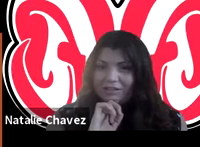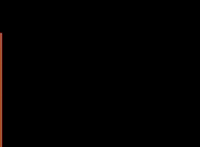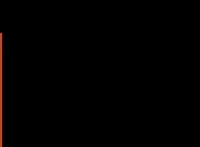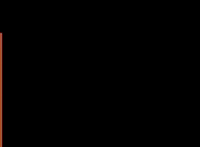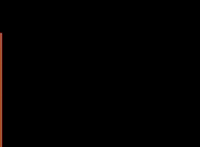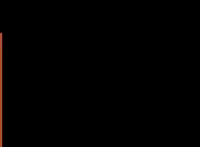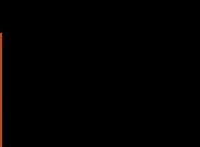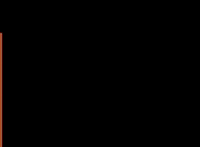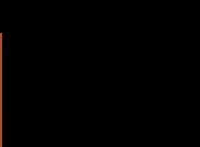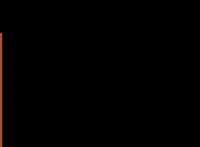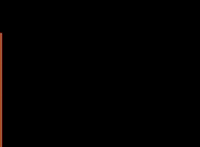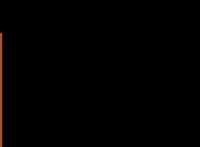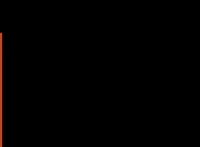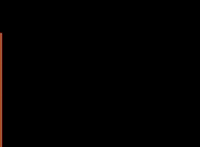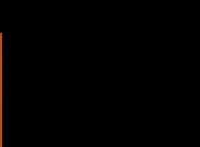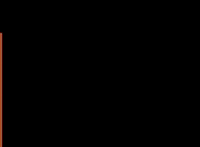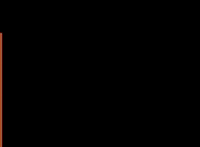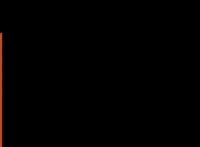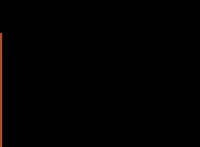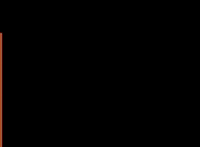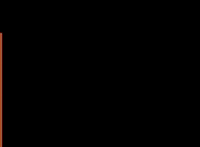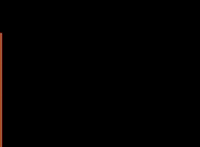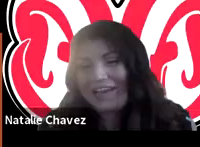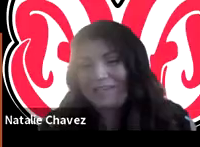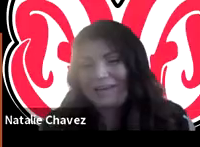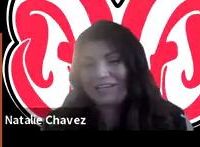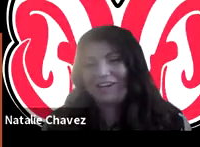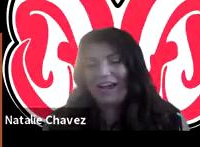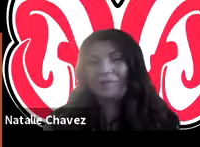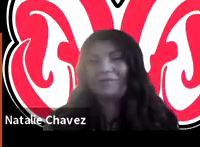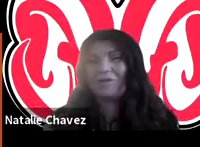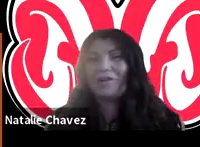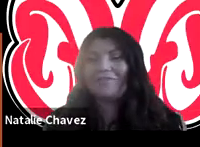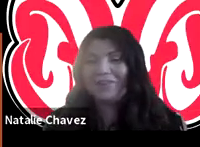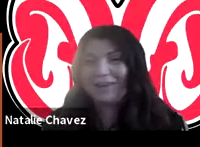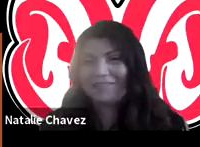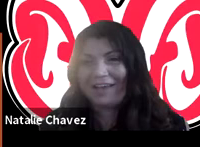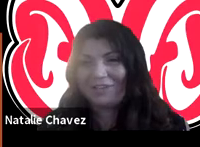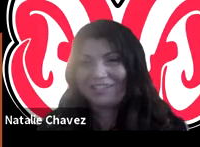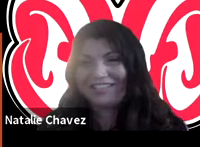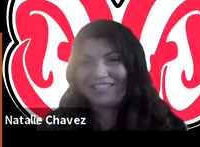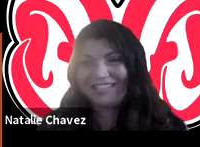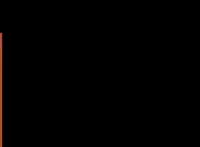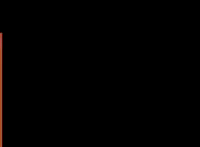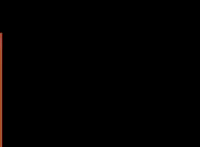Elizabeth Flores: Always just with Susie. I was just helping to. Yeah. Natalie Chavez: Okay, just making sure I wanted, I don't want to leave anybody if they have questions. Elizabeth Flores: Now, you're fine.